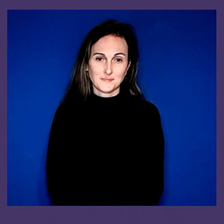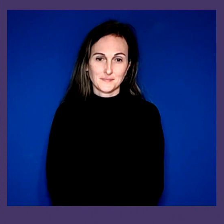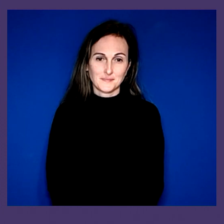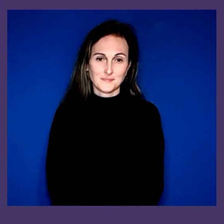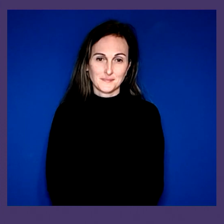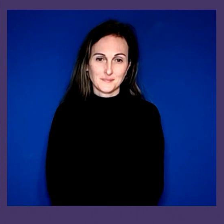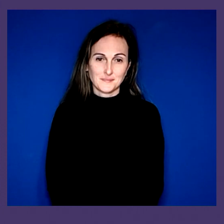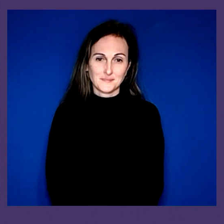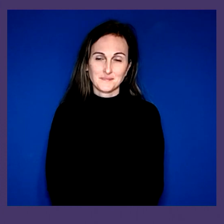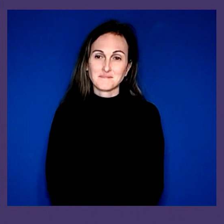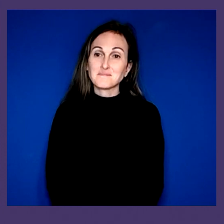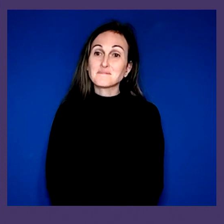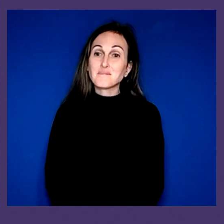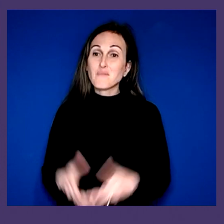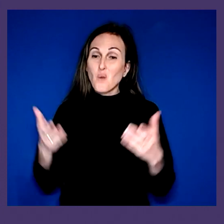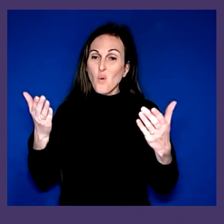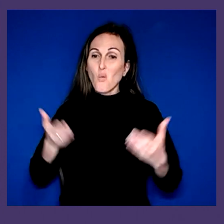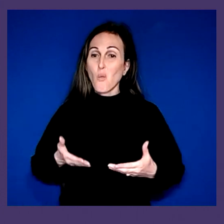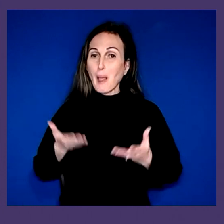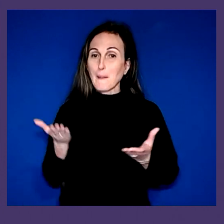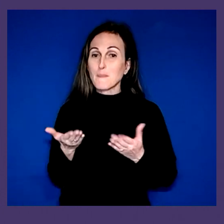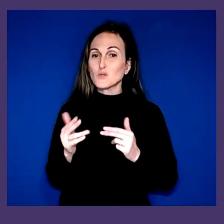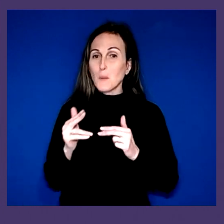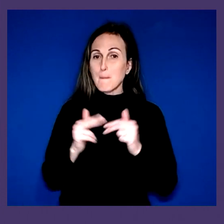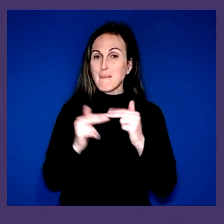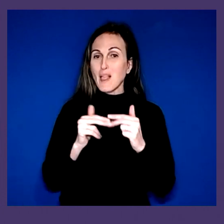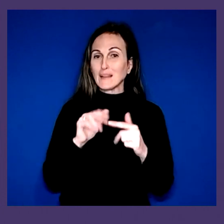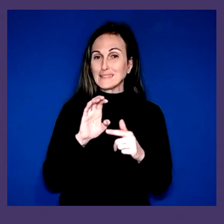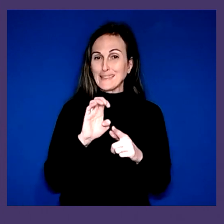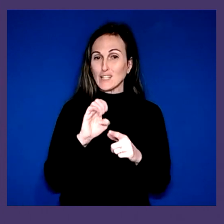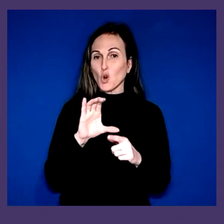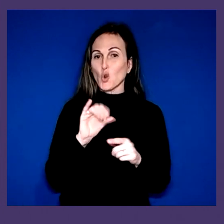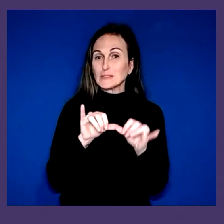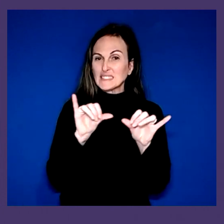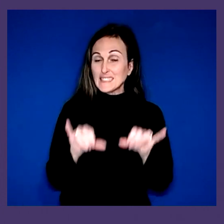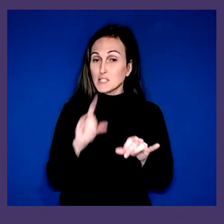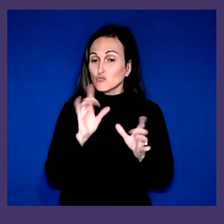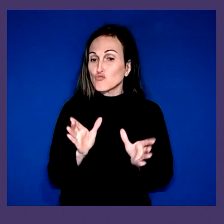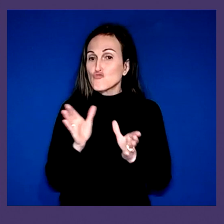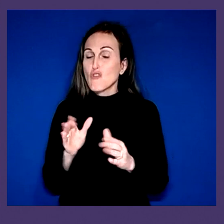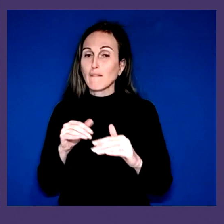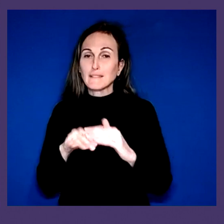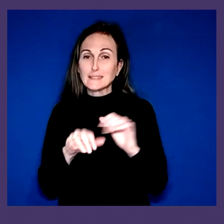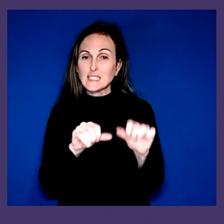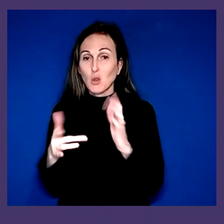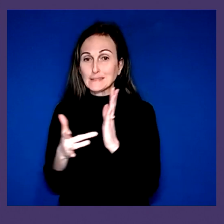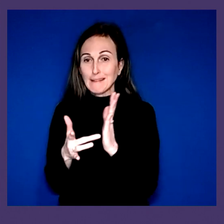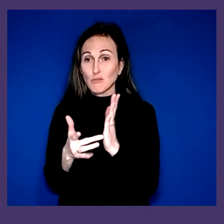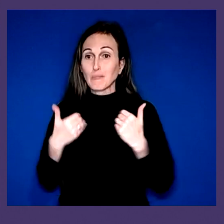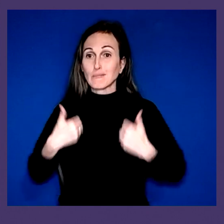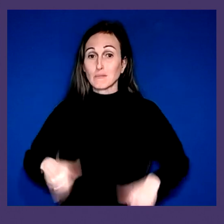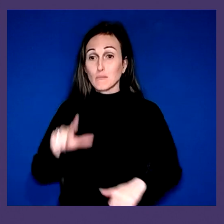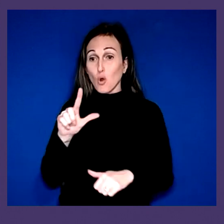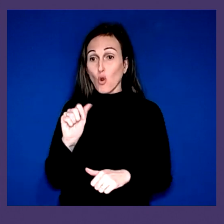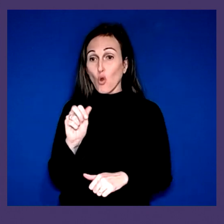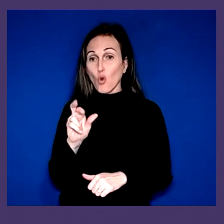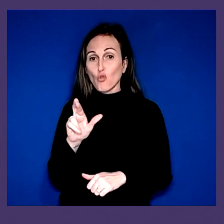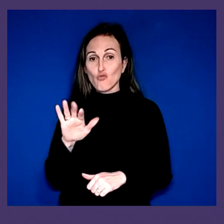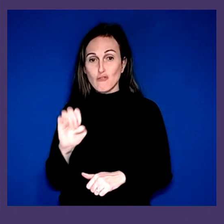Welcome to Build an Ecosystem to Drive Accessible Technology. My name is Laurie Allen and I'm an accessibility technology evangelist here at Microsoft.